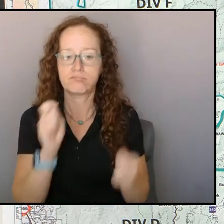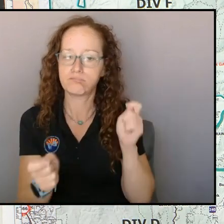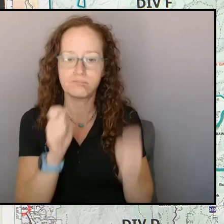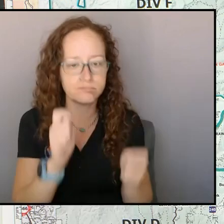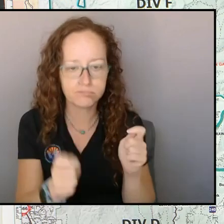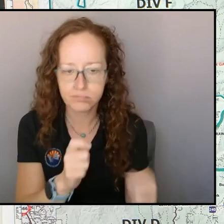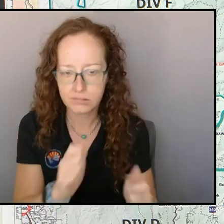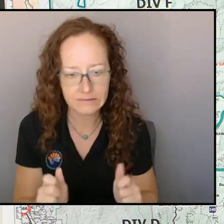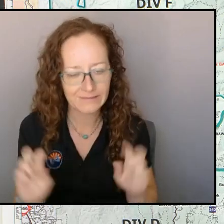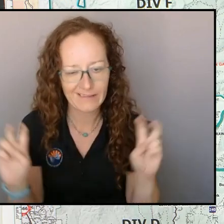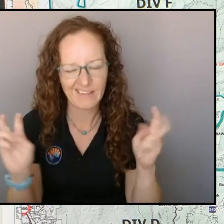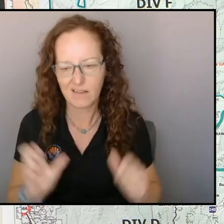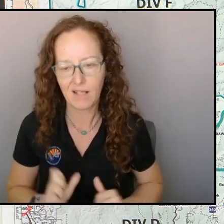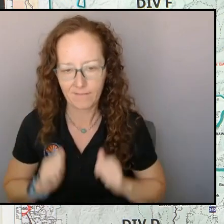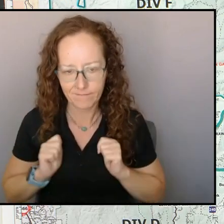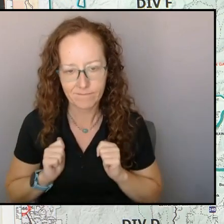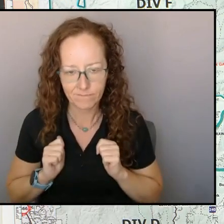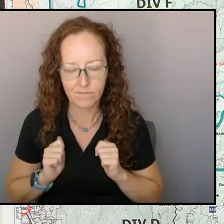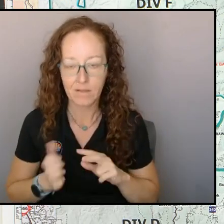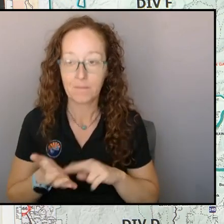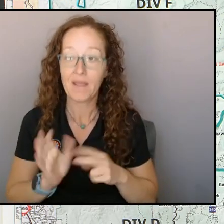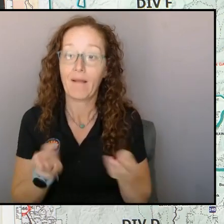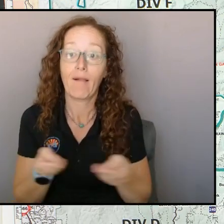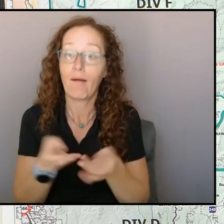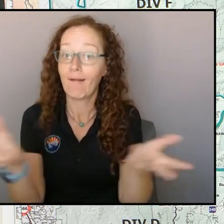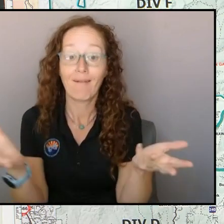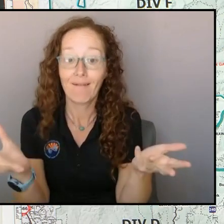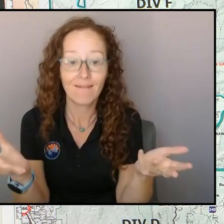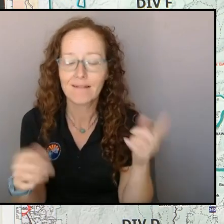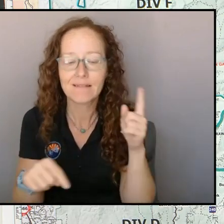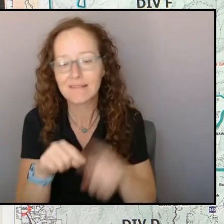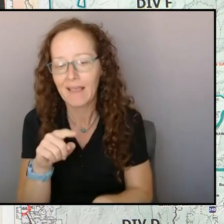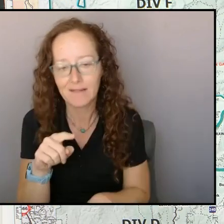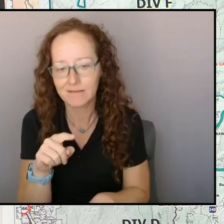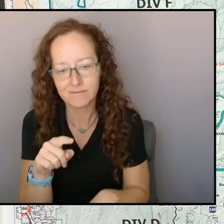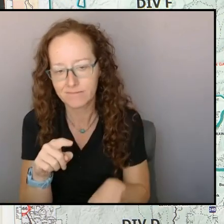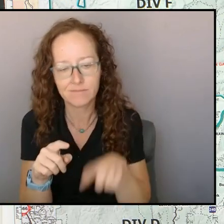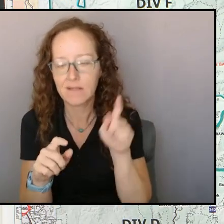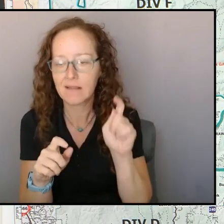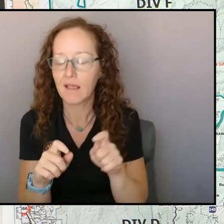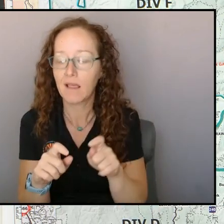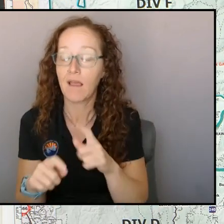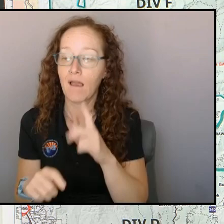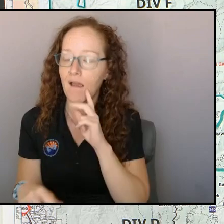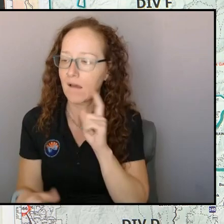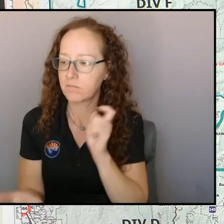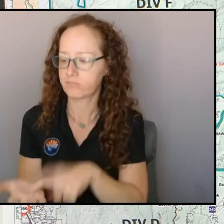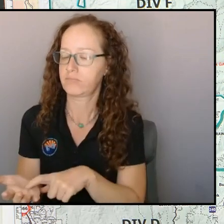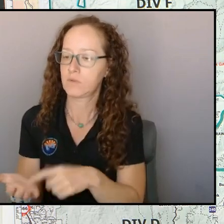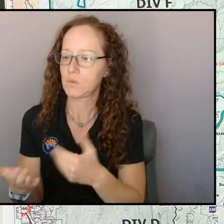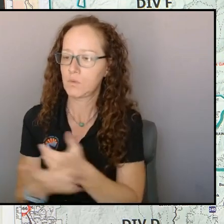distributed because it's going to change. The moment I see new information I'm going to make updates to it. So right now this